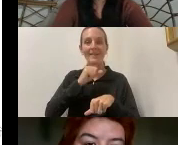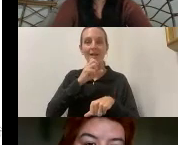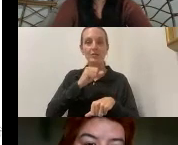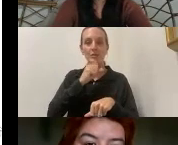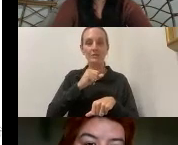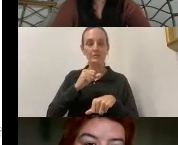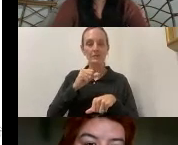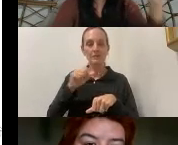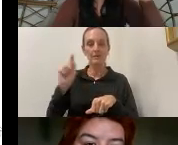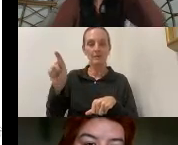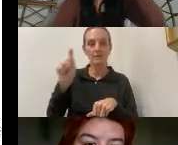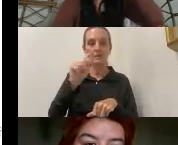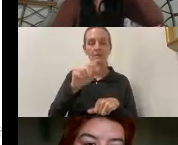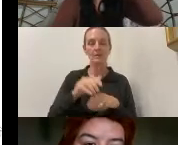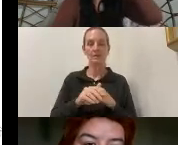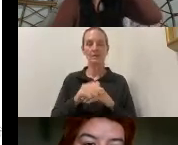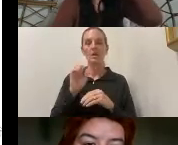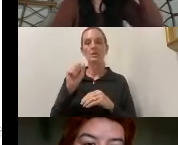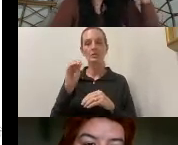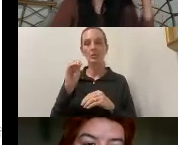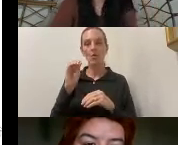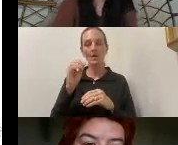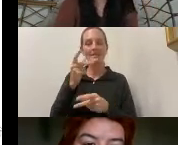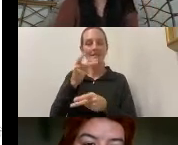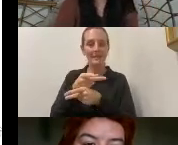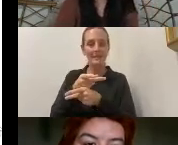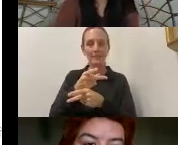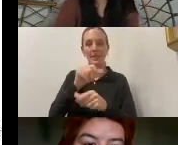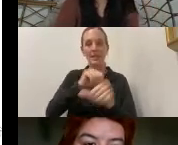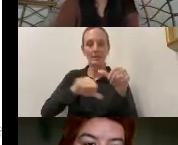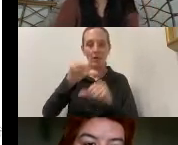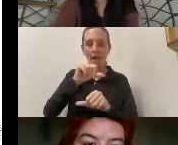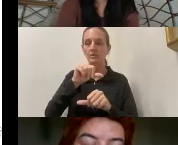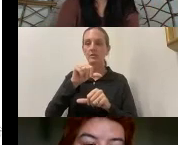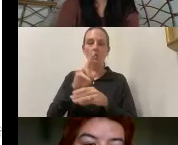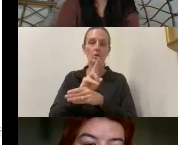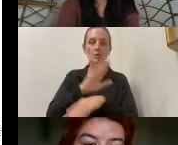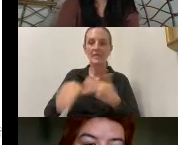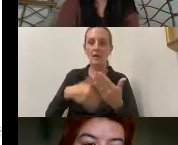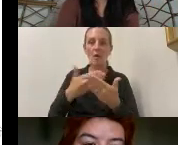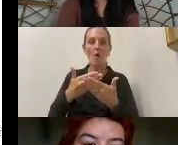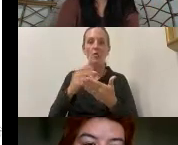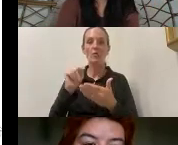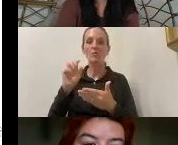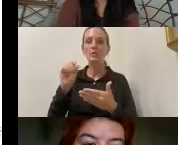So it's keeping up that interaction, utilizing all the tools that you have, and writing it